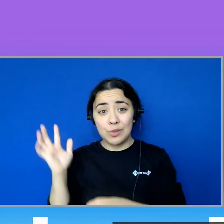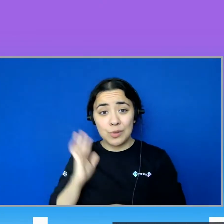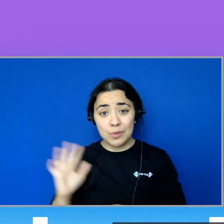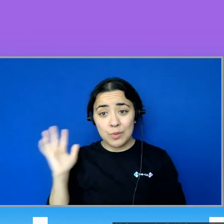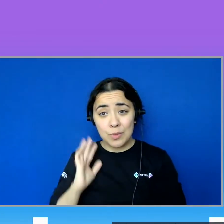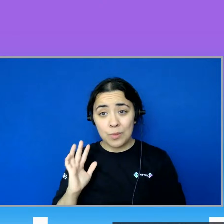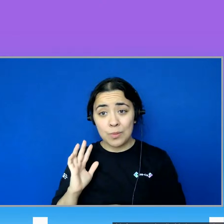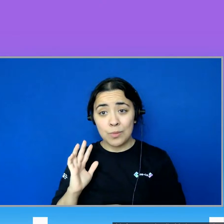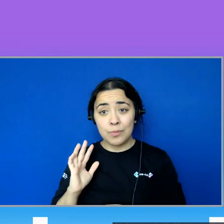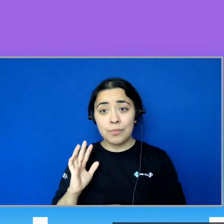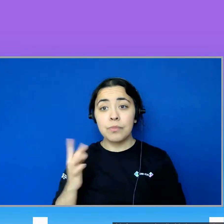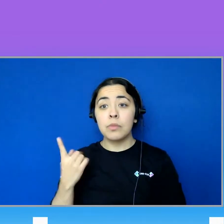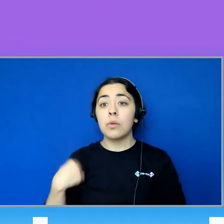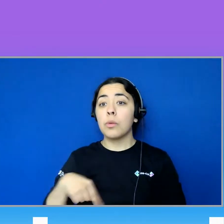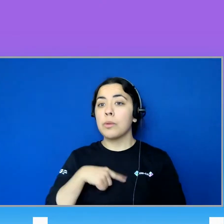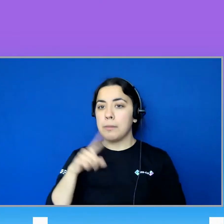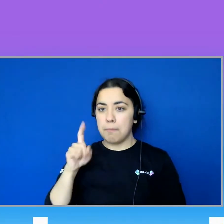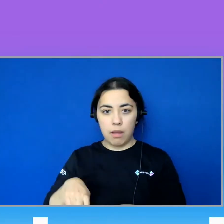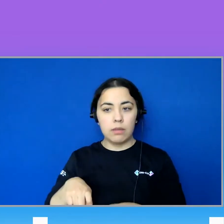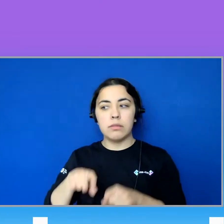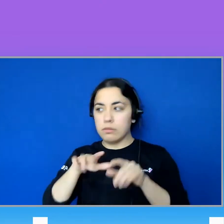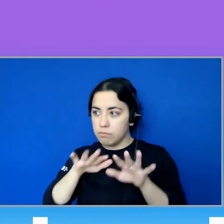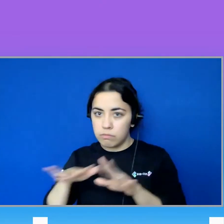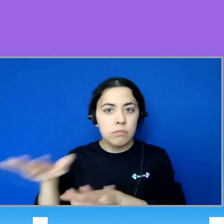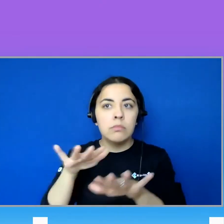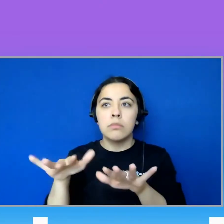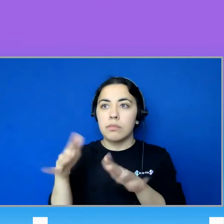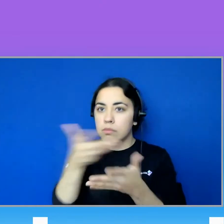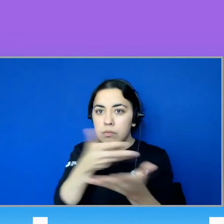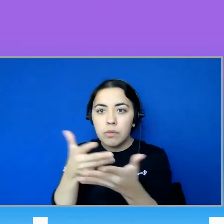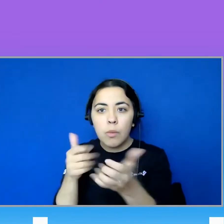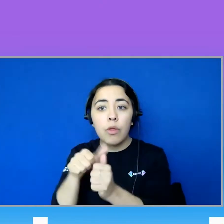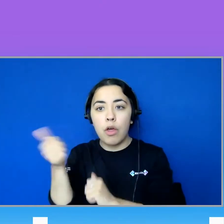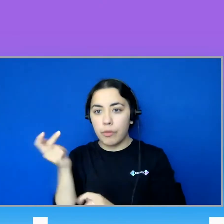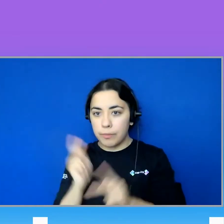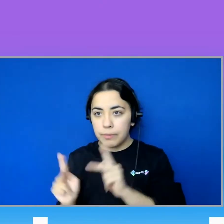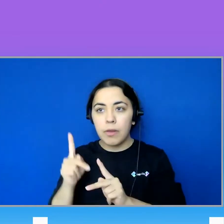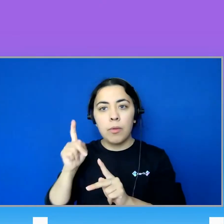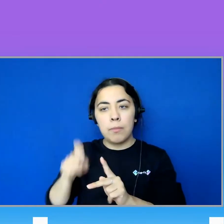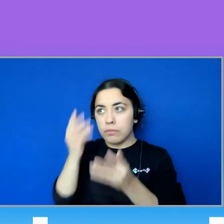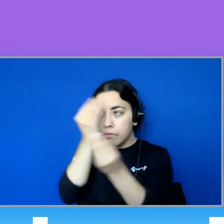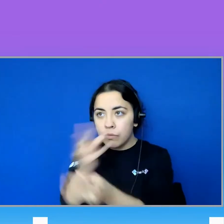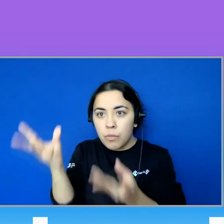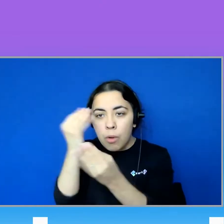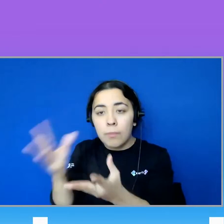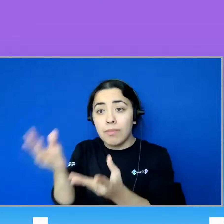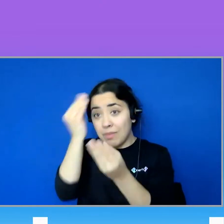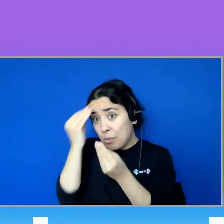ago. We need to get out and just interact with people, inform